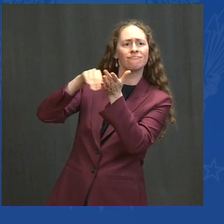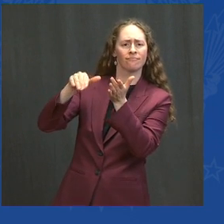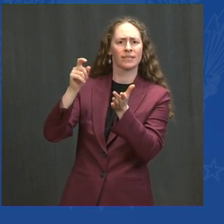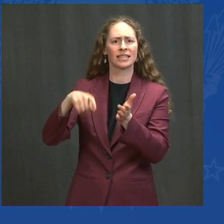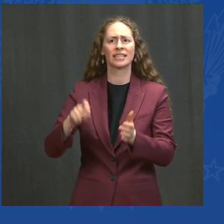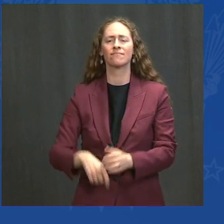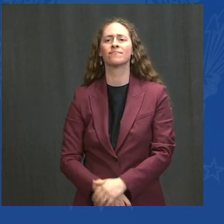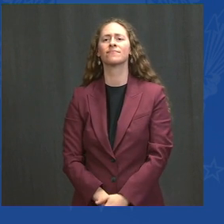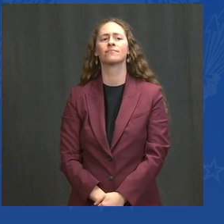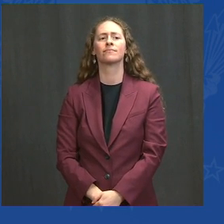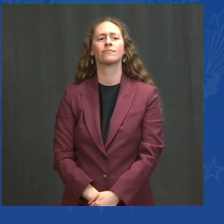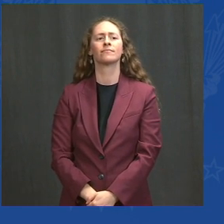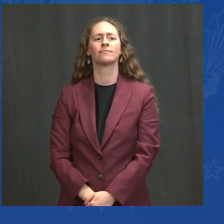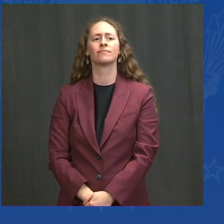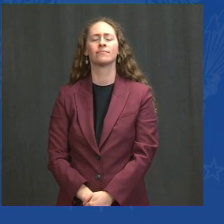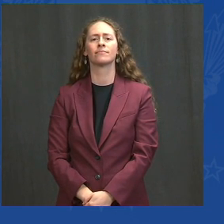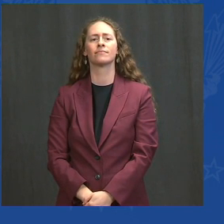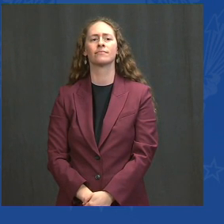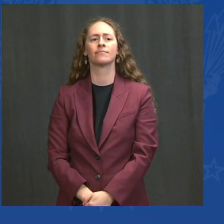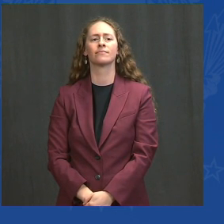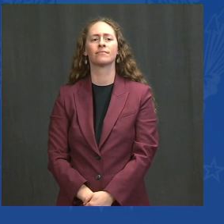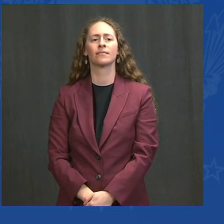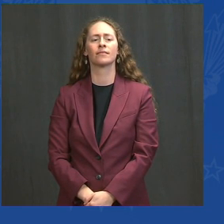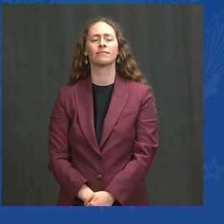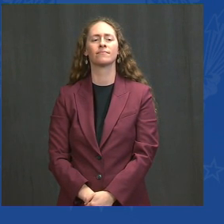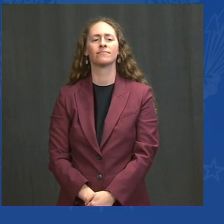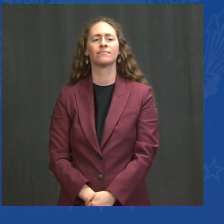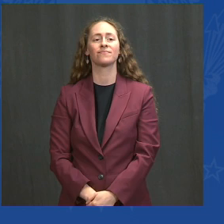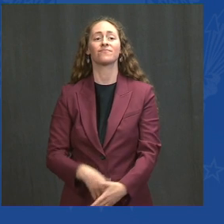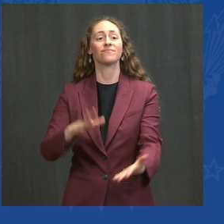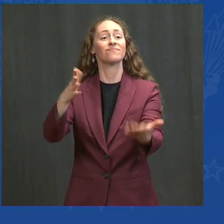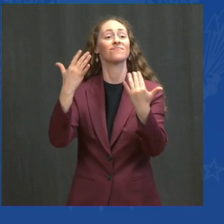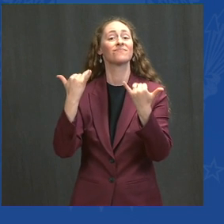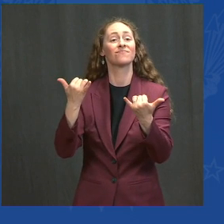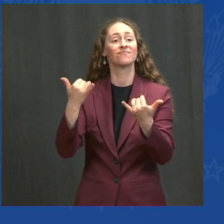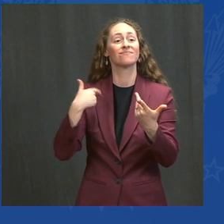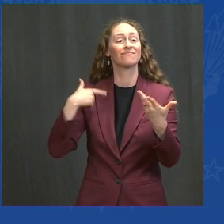with the introduction of hybrid busses and future electric busses in our fleet.